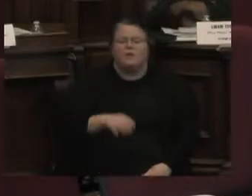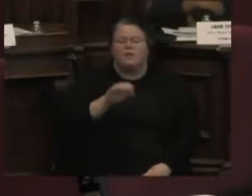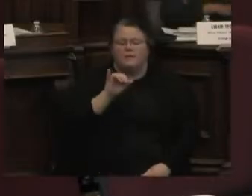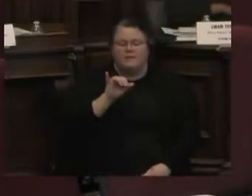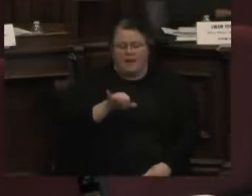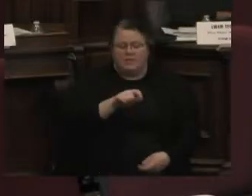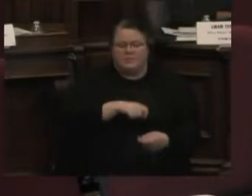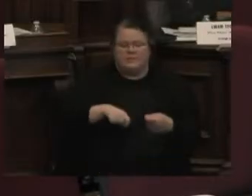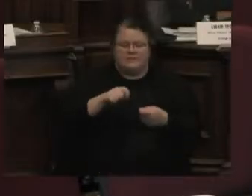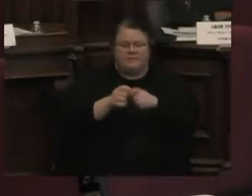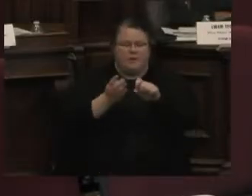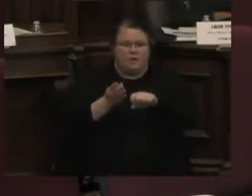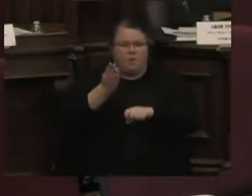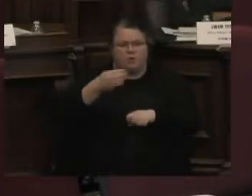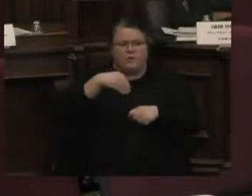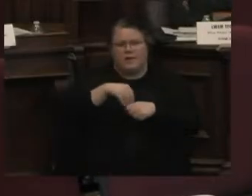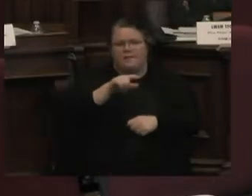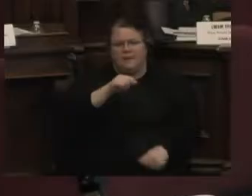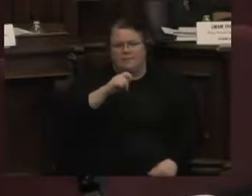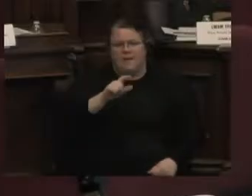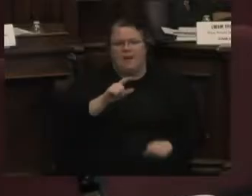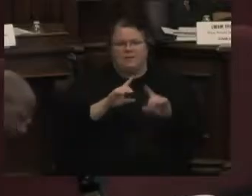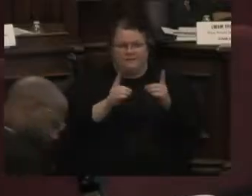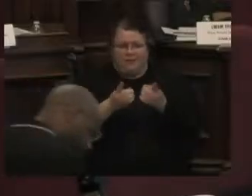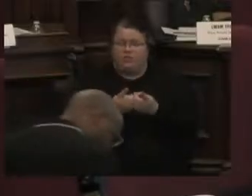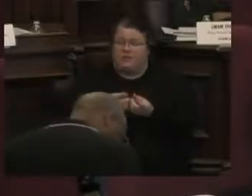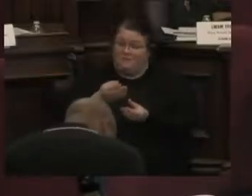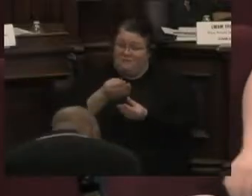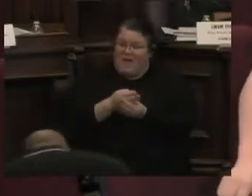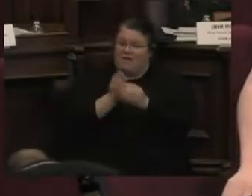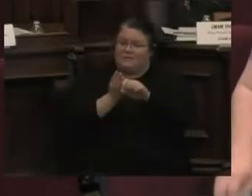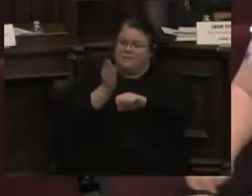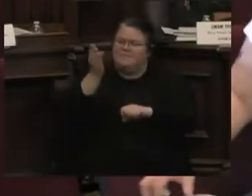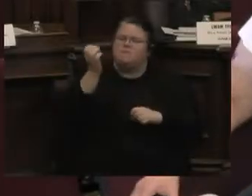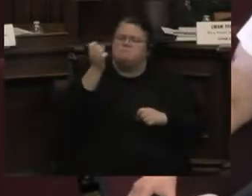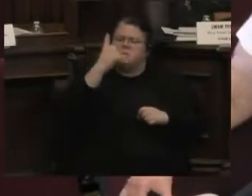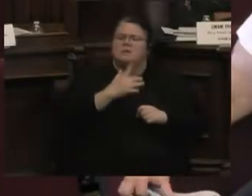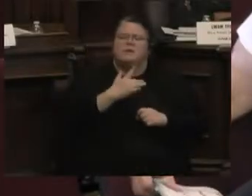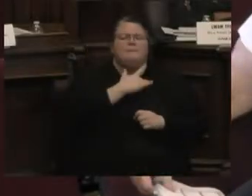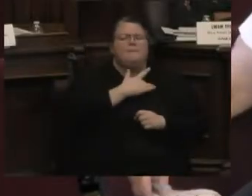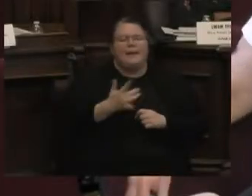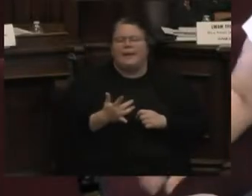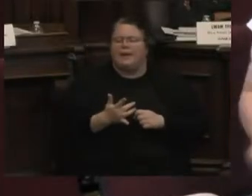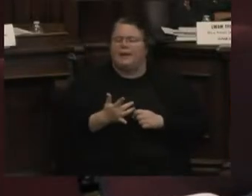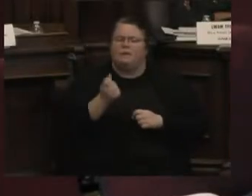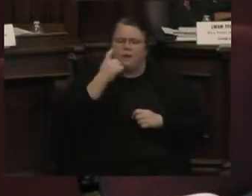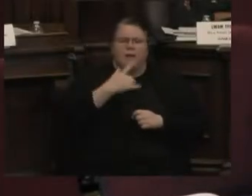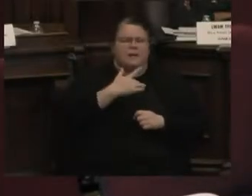passed. Motions in the